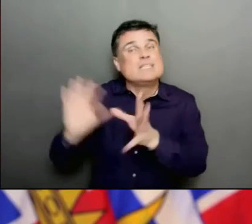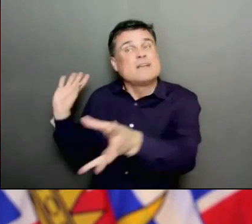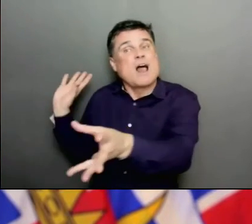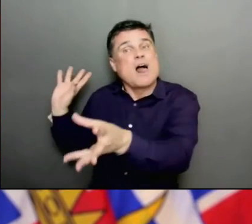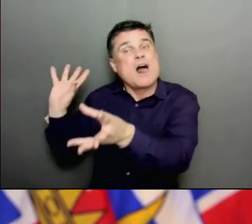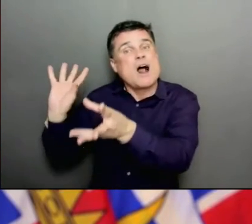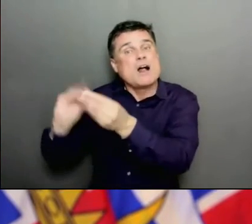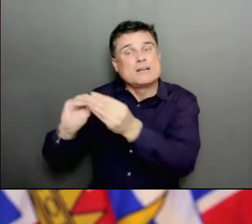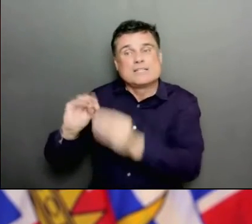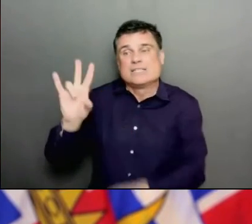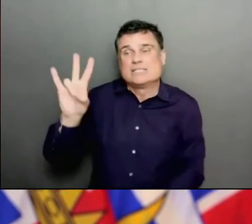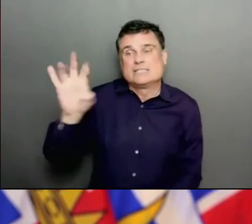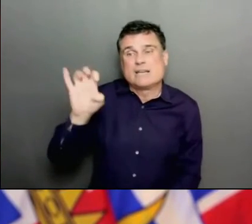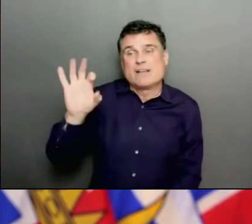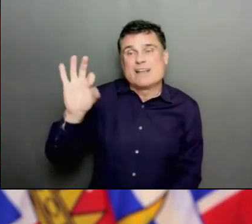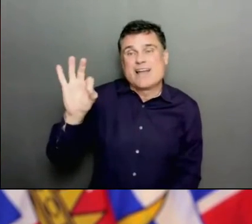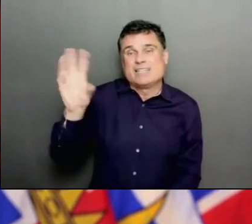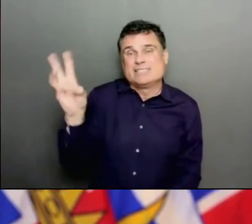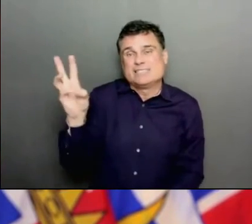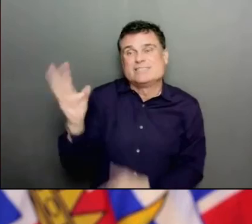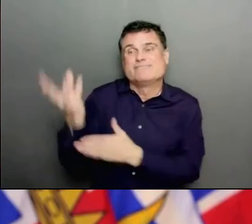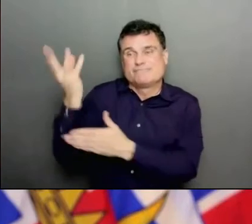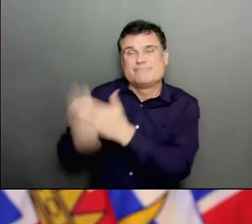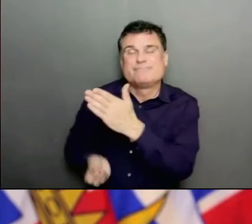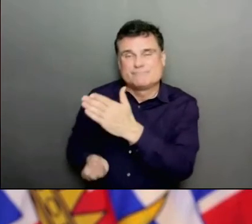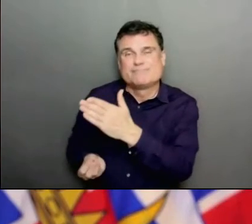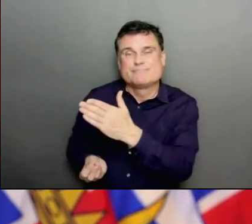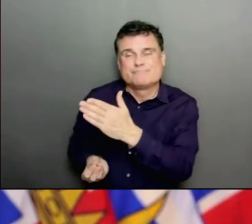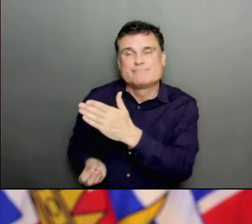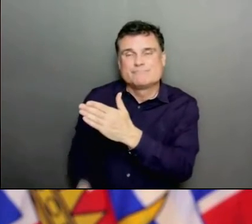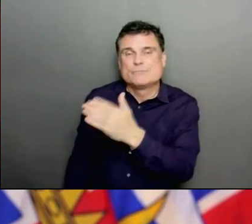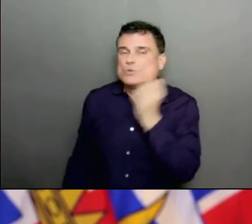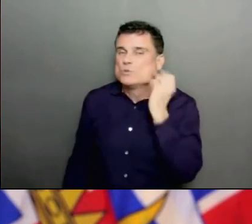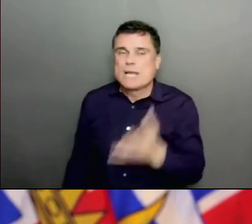our care providers and communities have lost loved